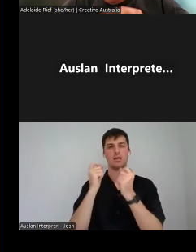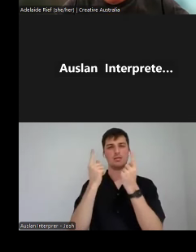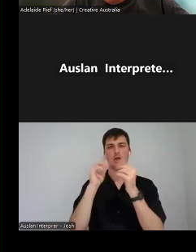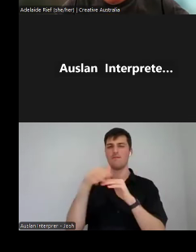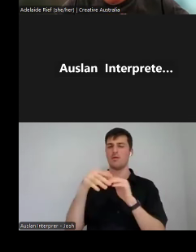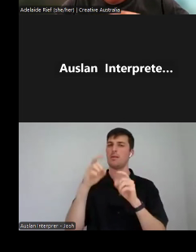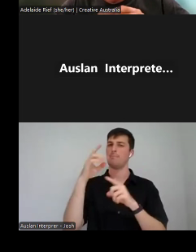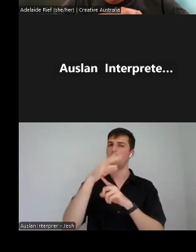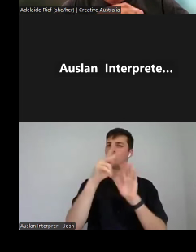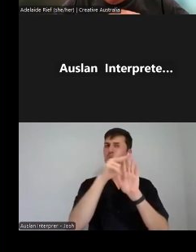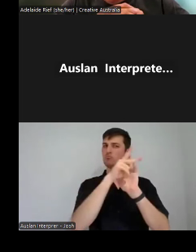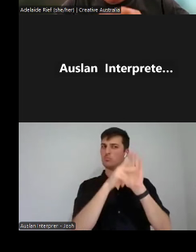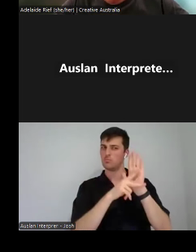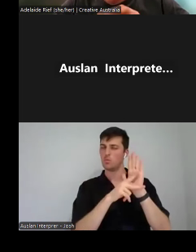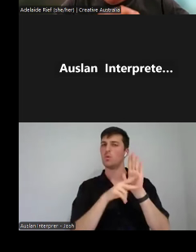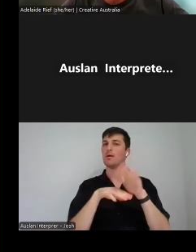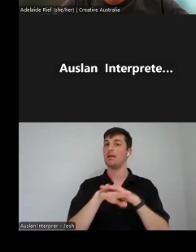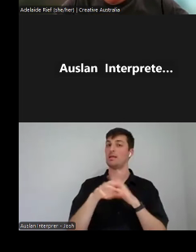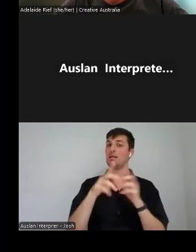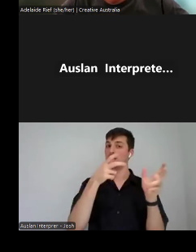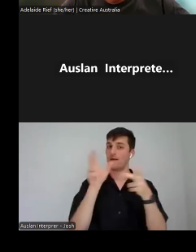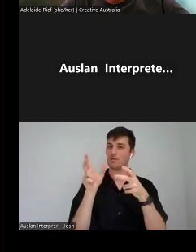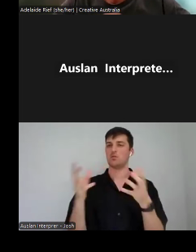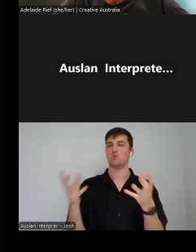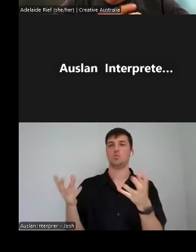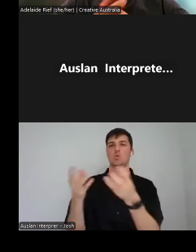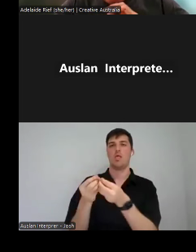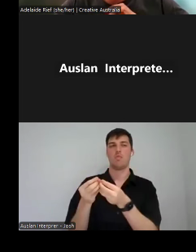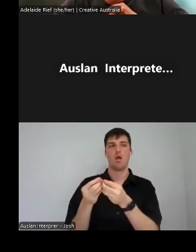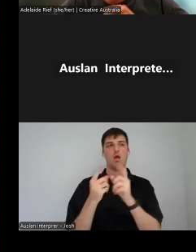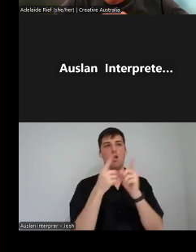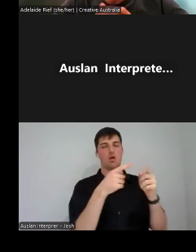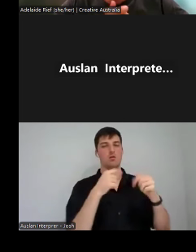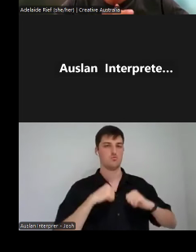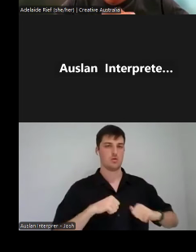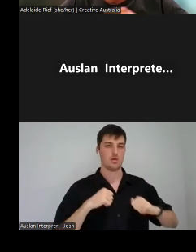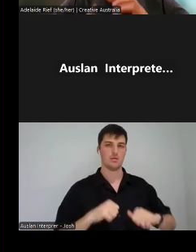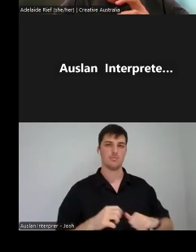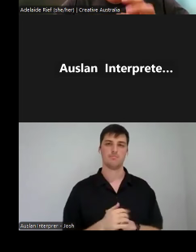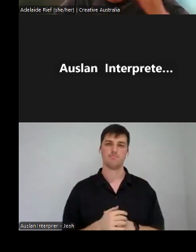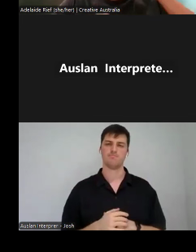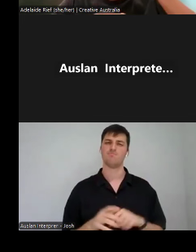in governance by doing the training together. It also means that you can have conversations as a